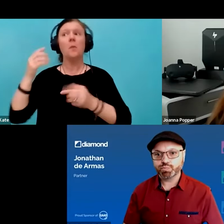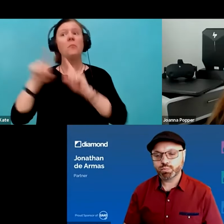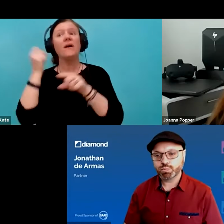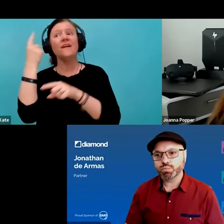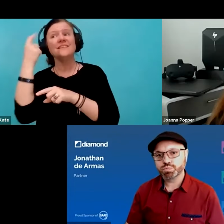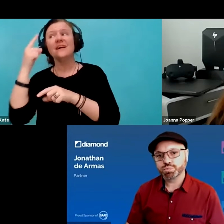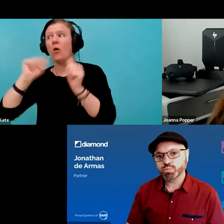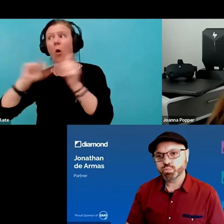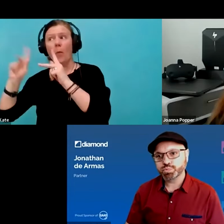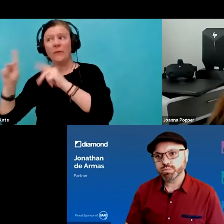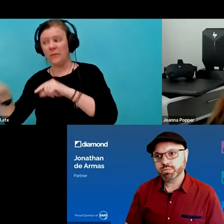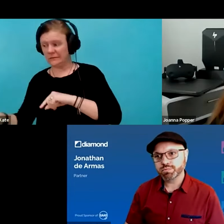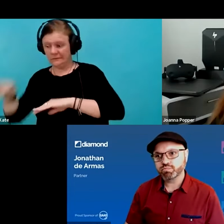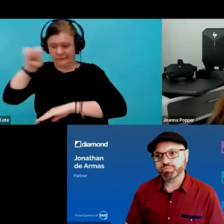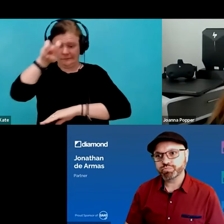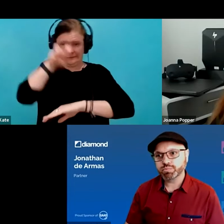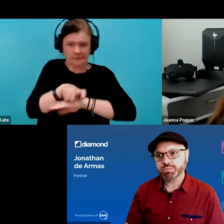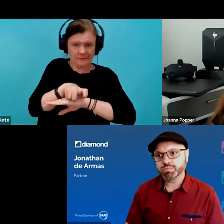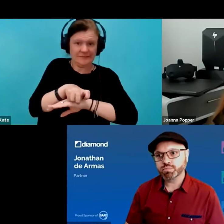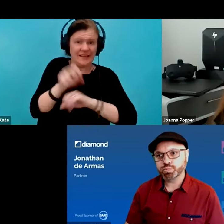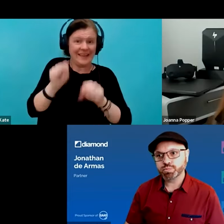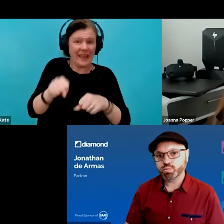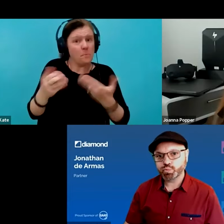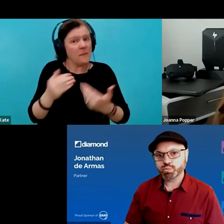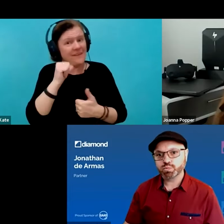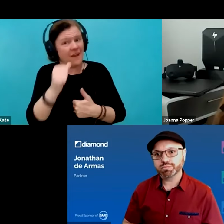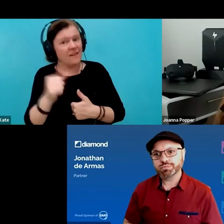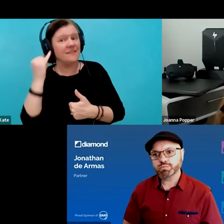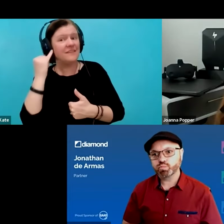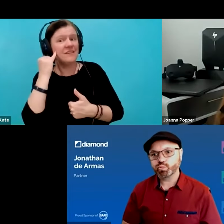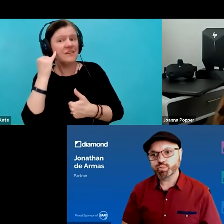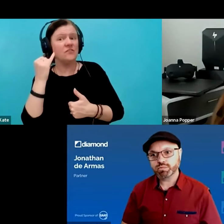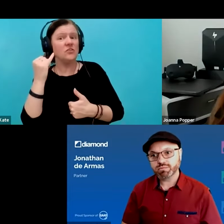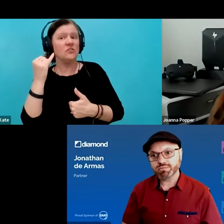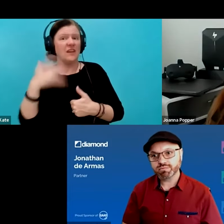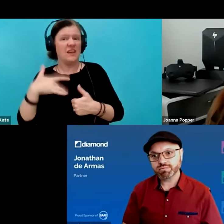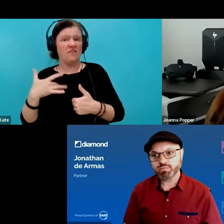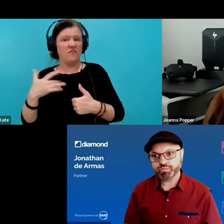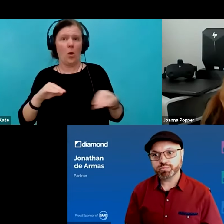Chadwick Turner: And so for anybody that understands or has heard the term or is felt motion sickness in VR.